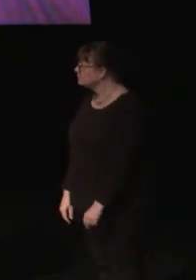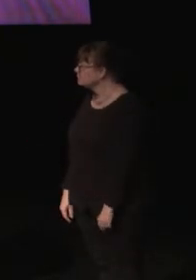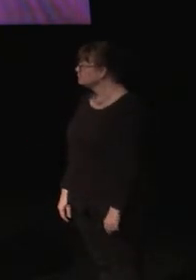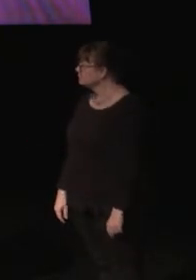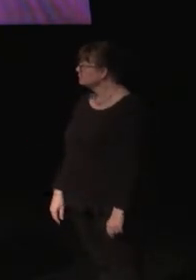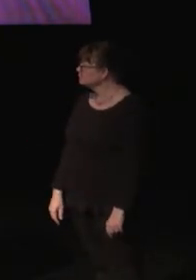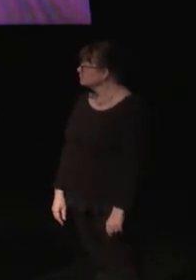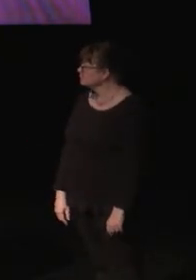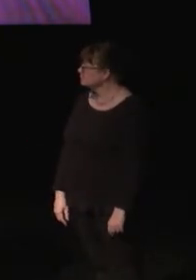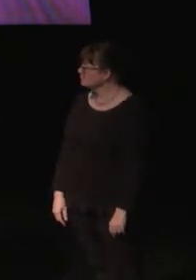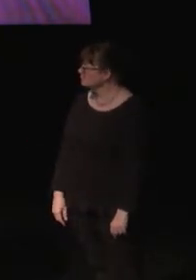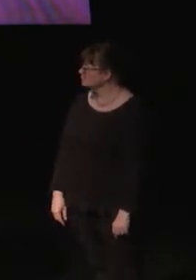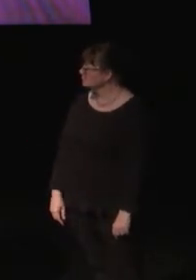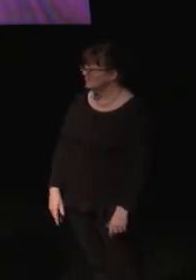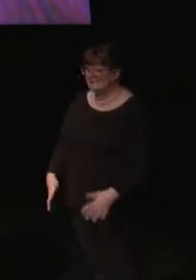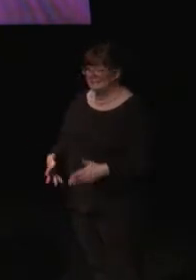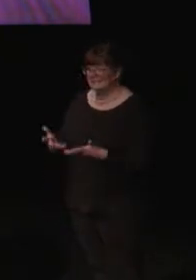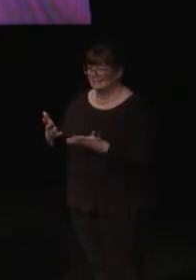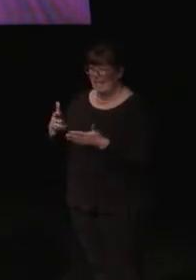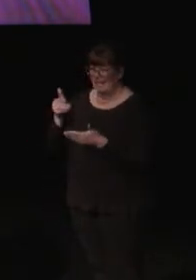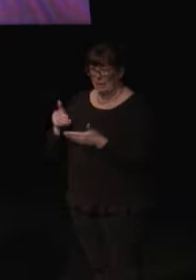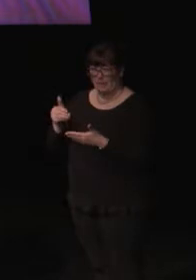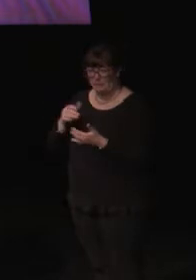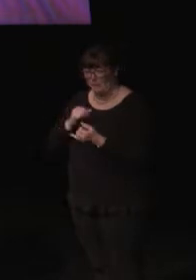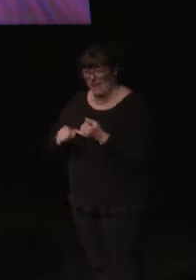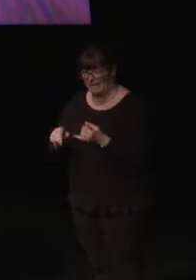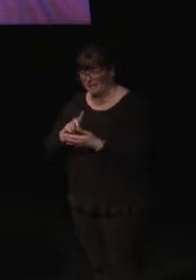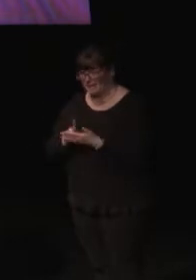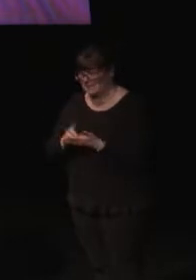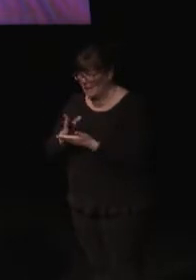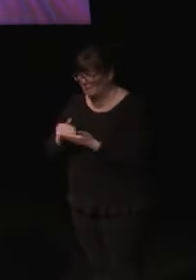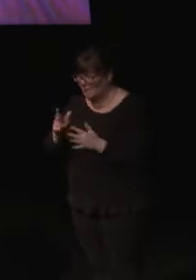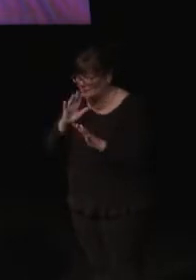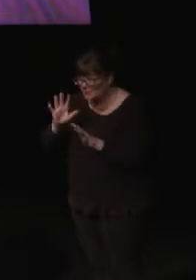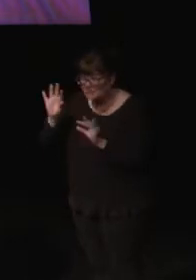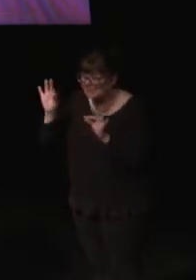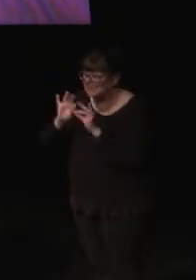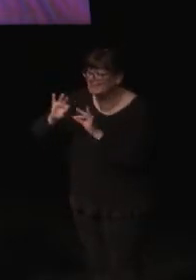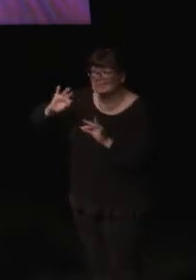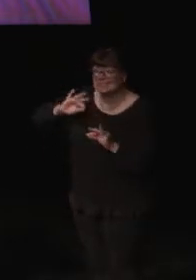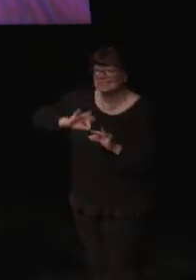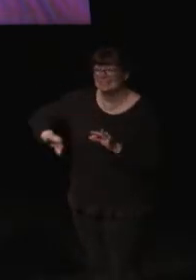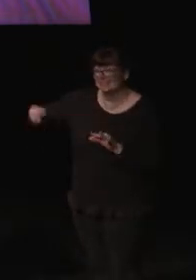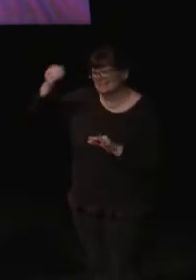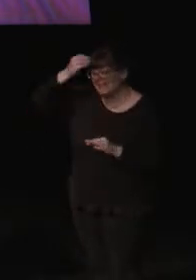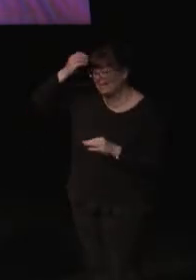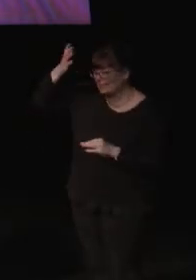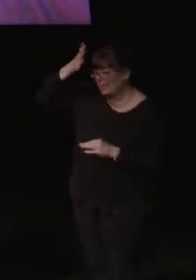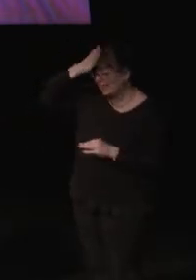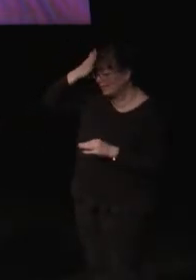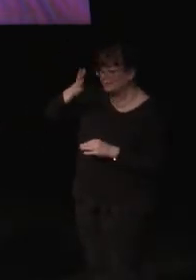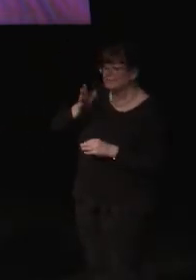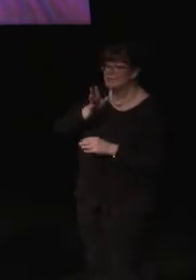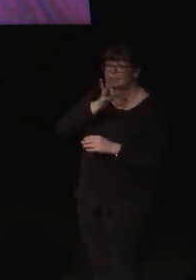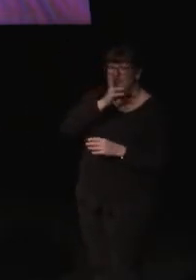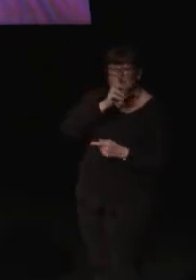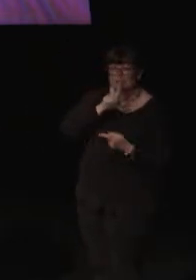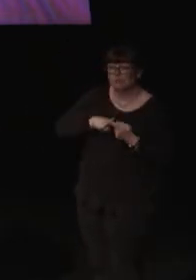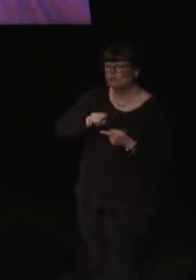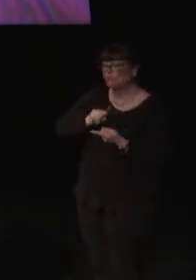We are coming up on the end of the design section. So, key takeaways. If you're doing Speech-to-Text, the closed caption experience,